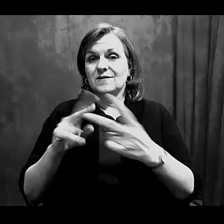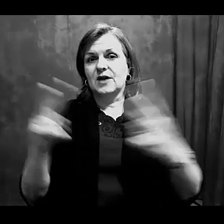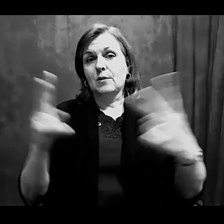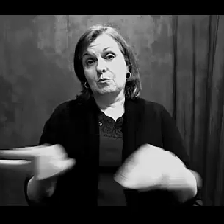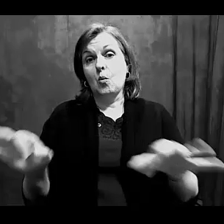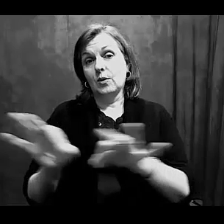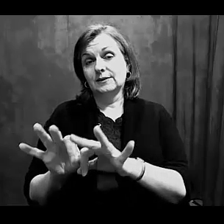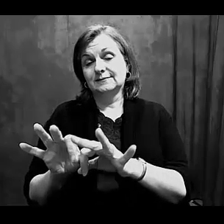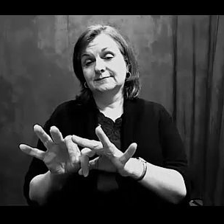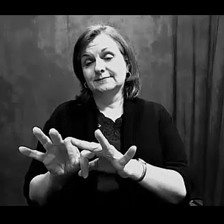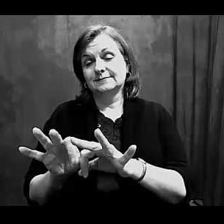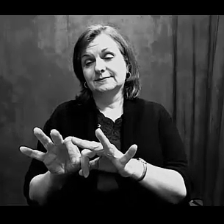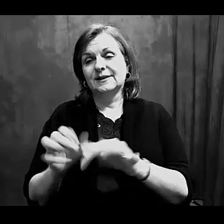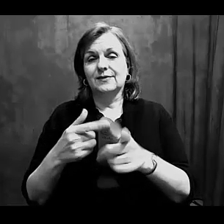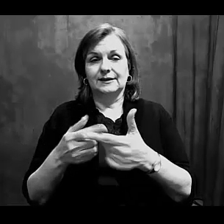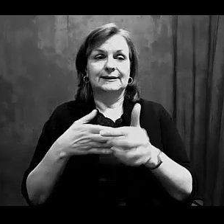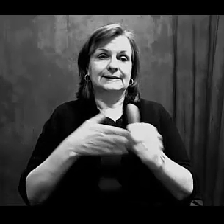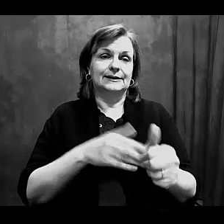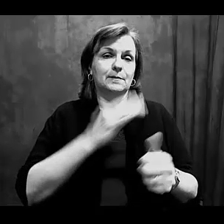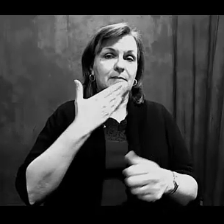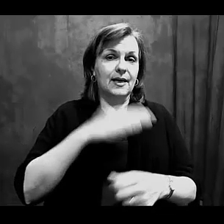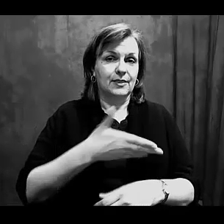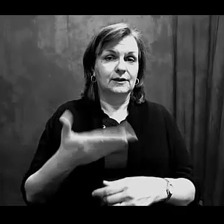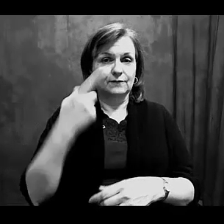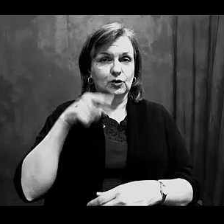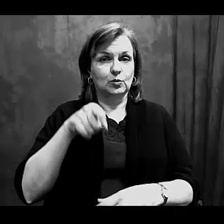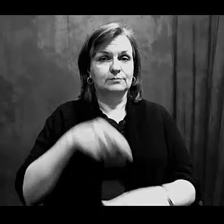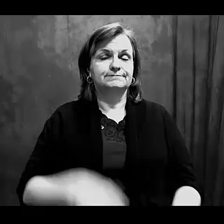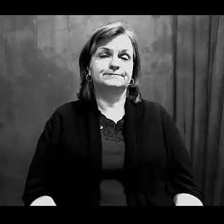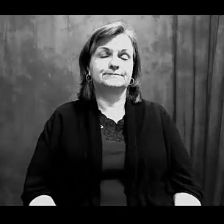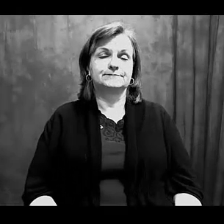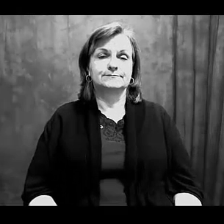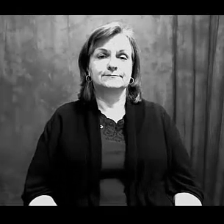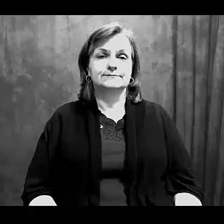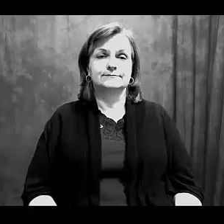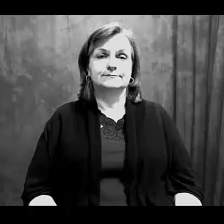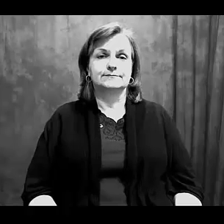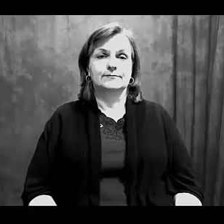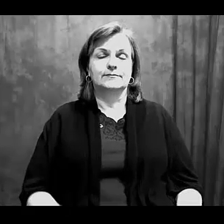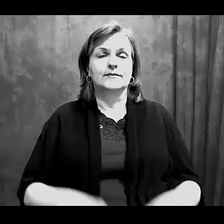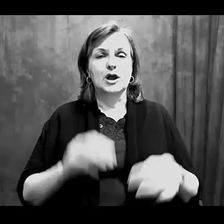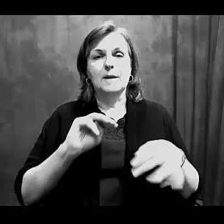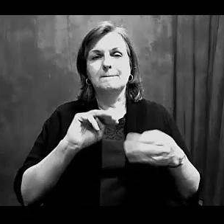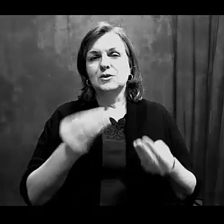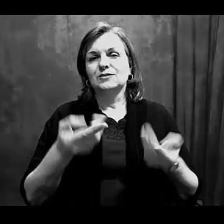and if it's a critical protein of course things can go horribly wrong for you!